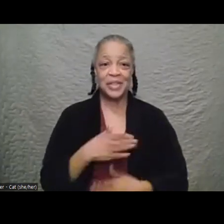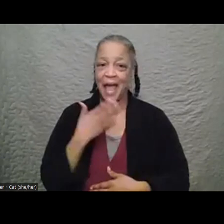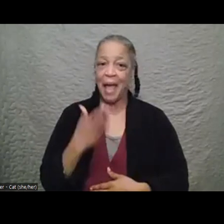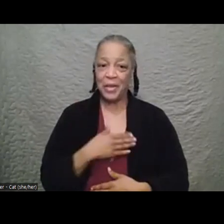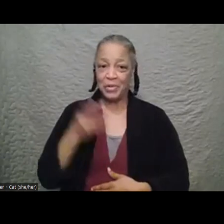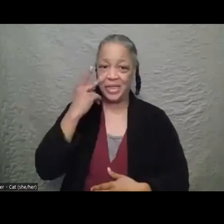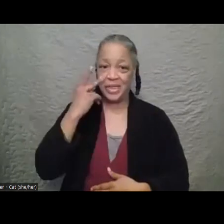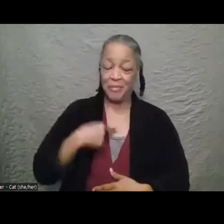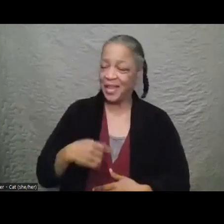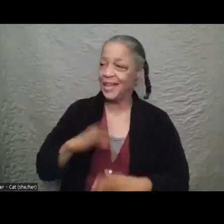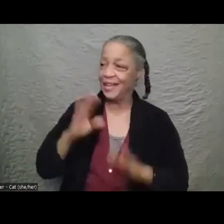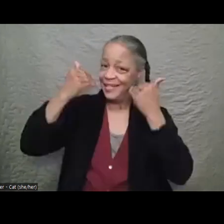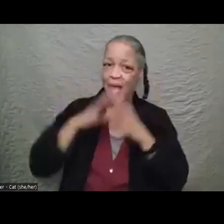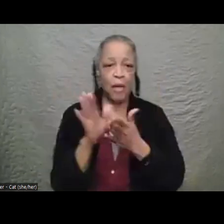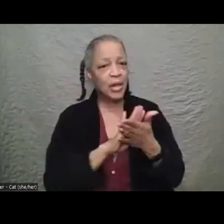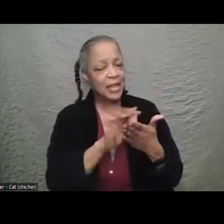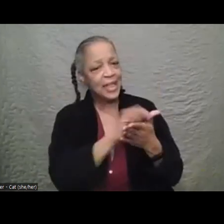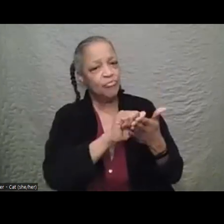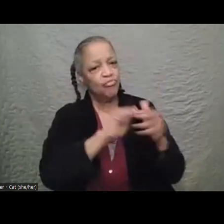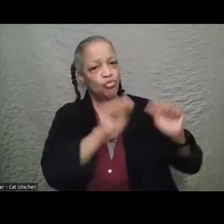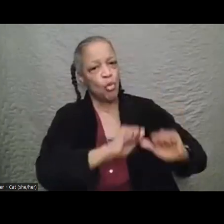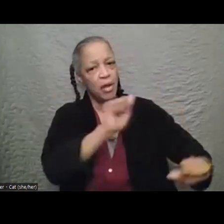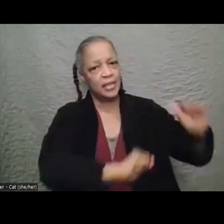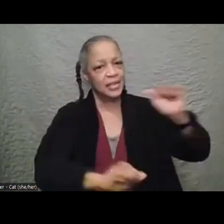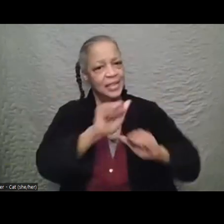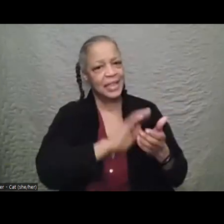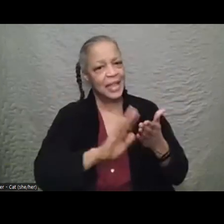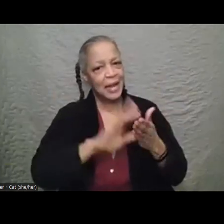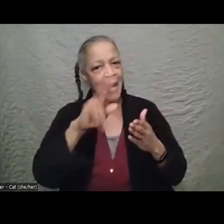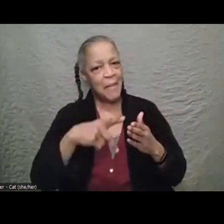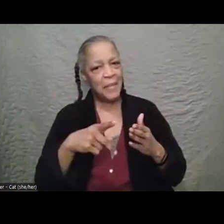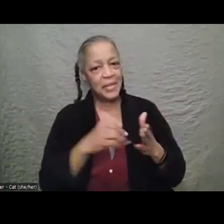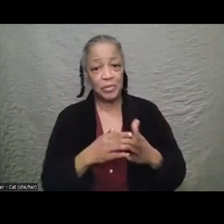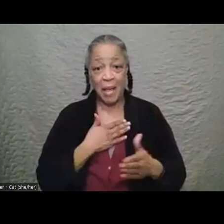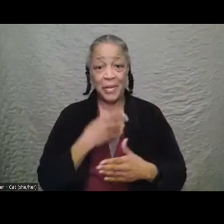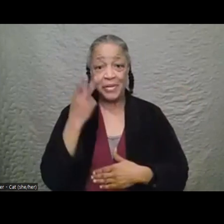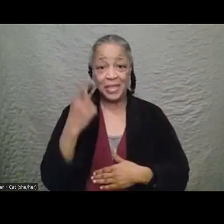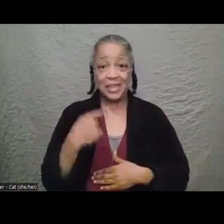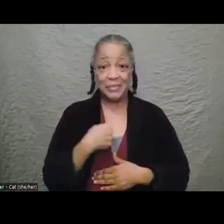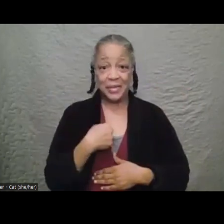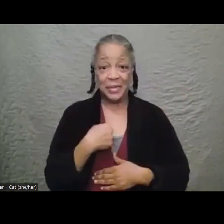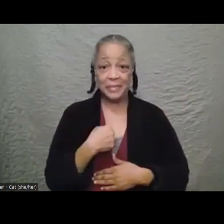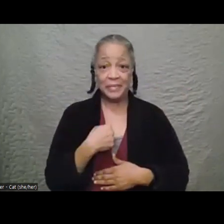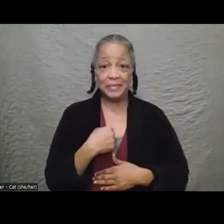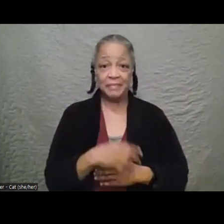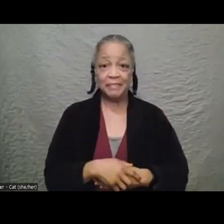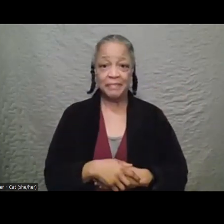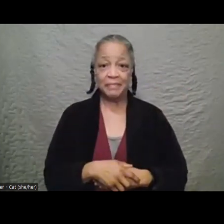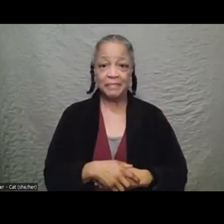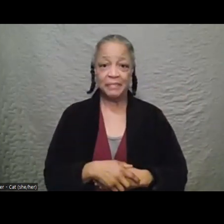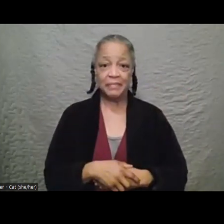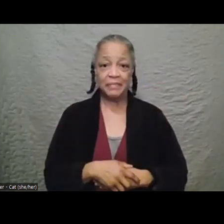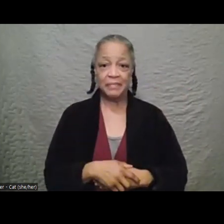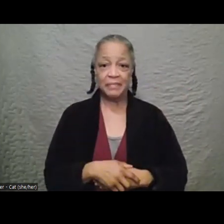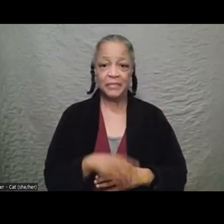I would clean her up and she trusted me.